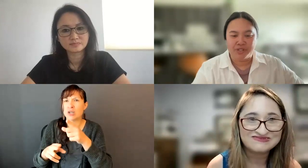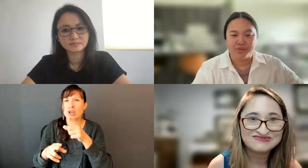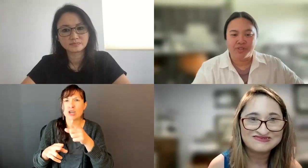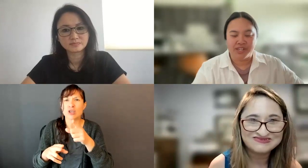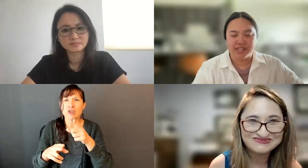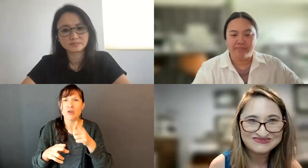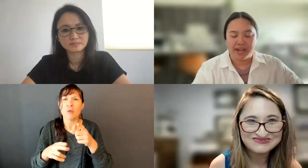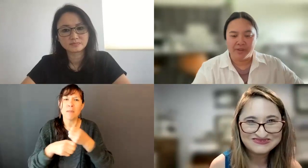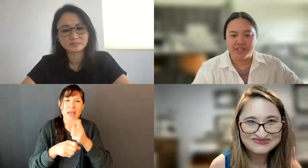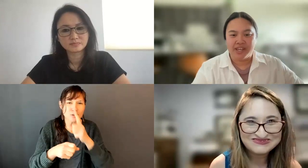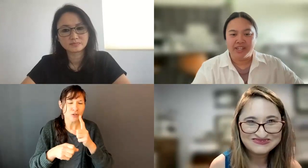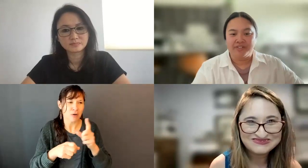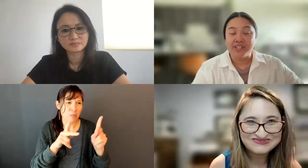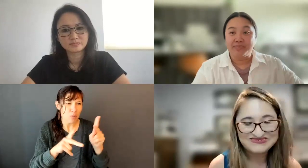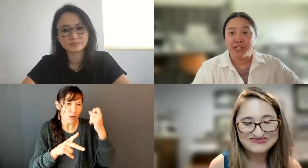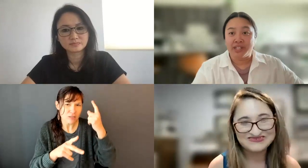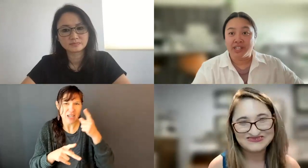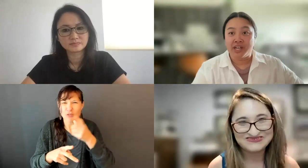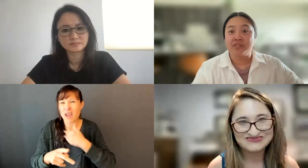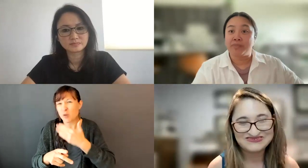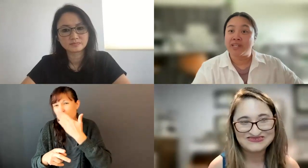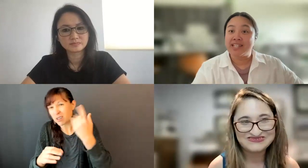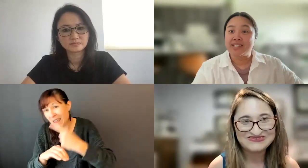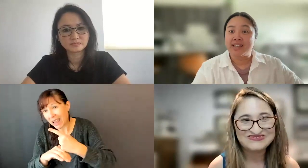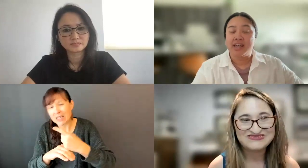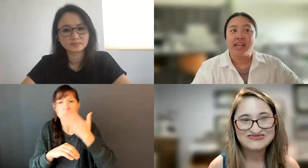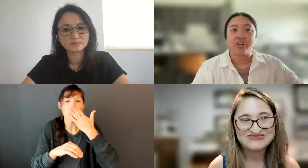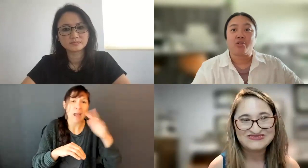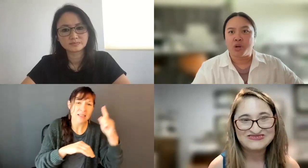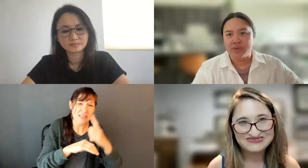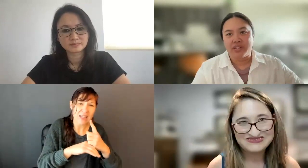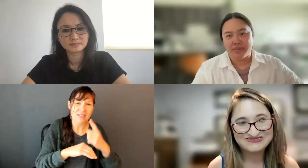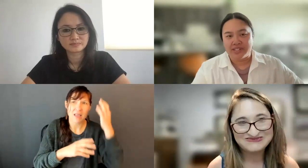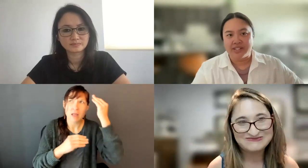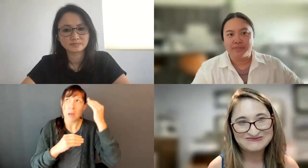when you are thinking about the feasibility of your business and growing your business.